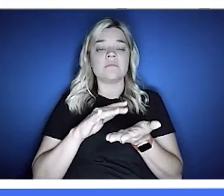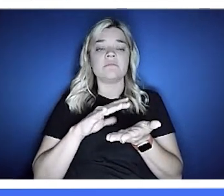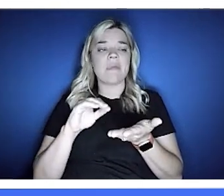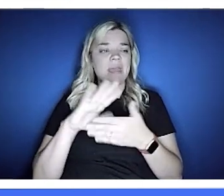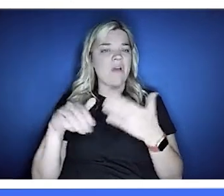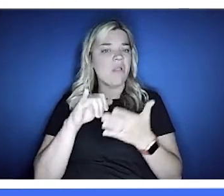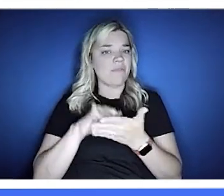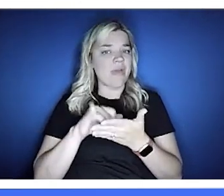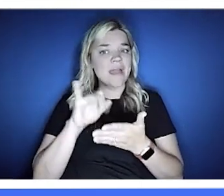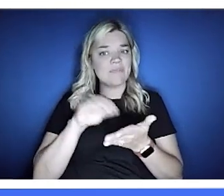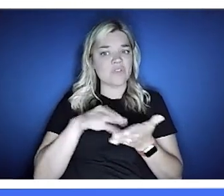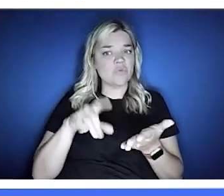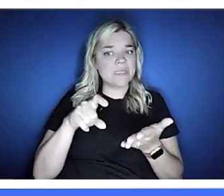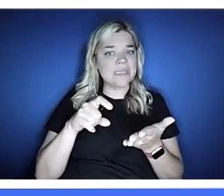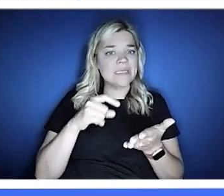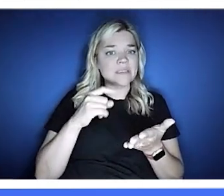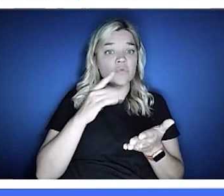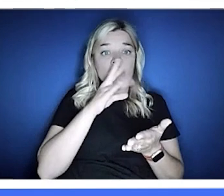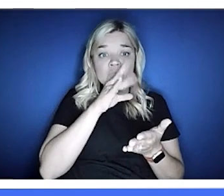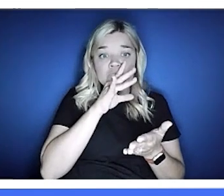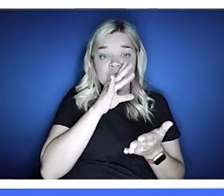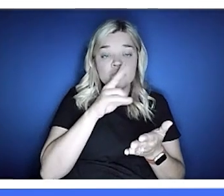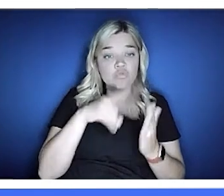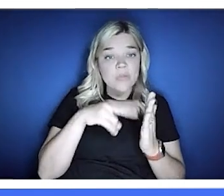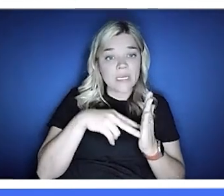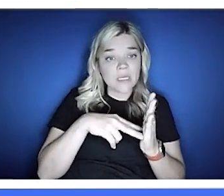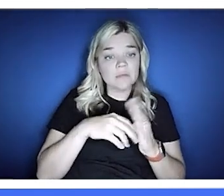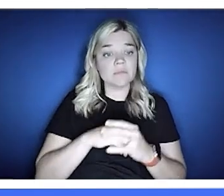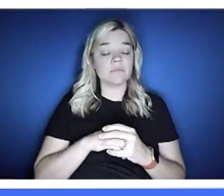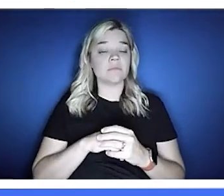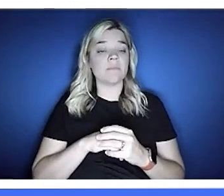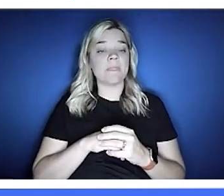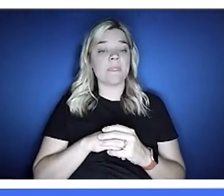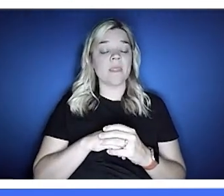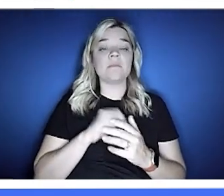If the student needs oral reading, that's an option. That is something that would likely